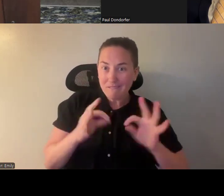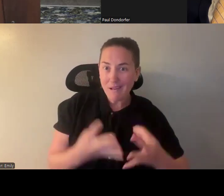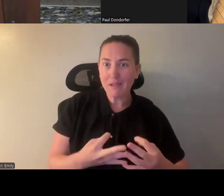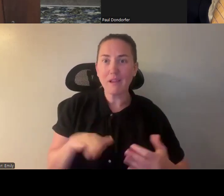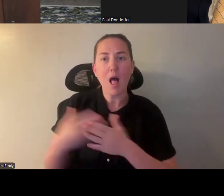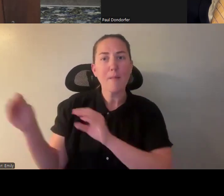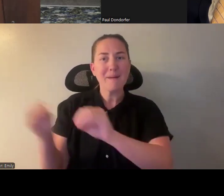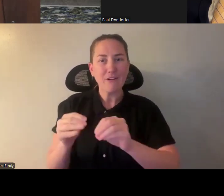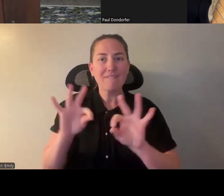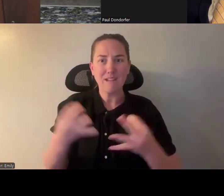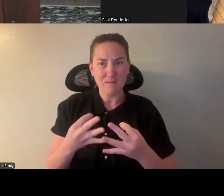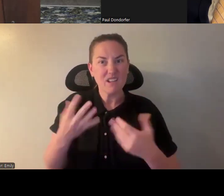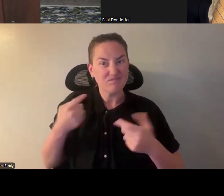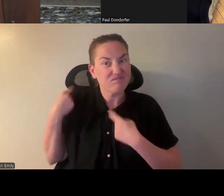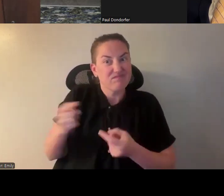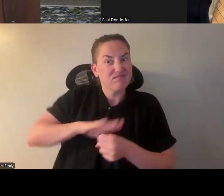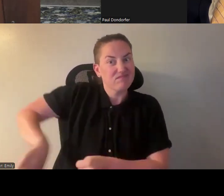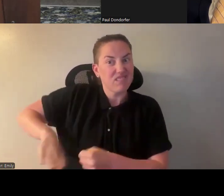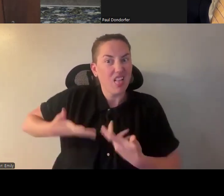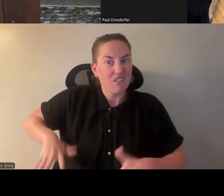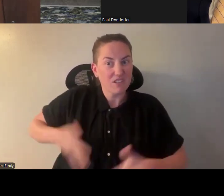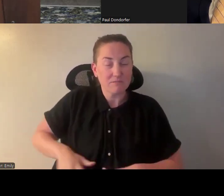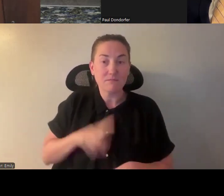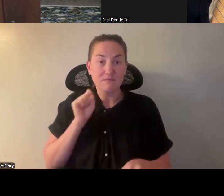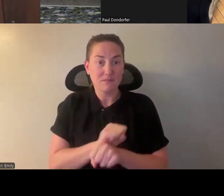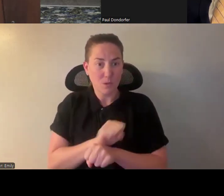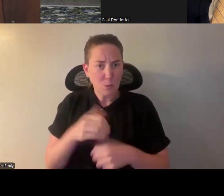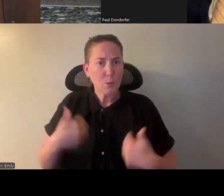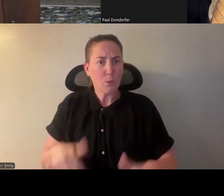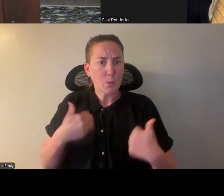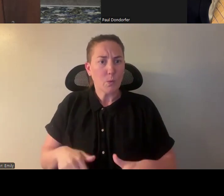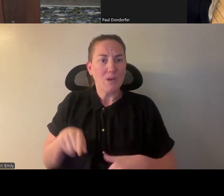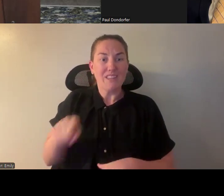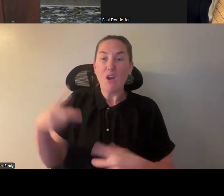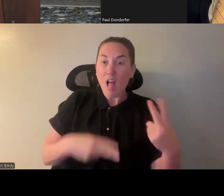living in the shadows These cuts are not only numbers on a budget They are increasingly the